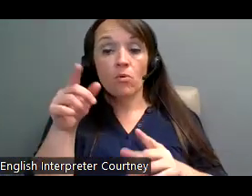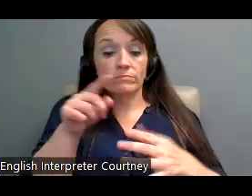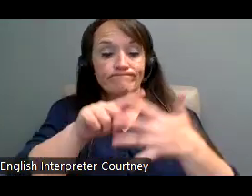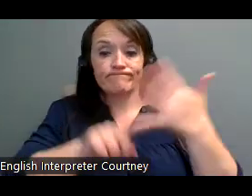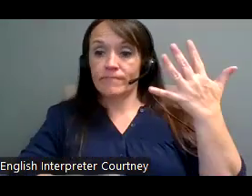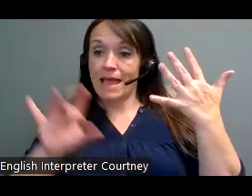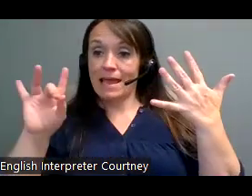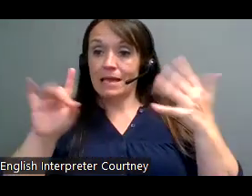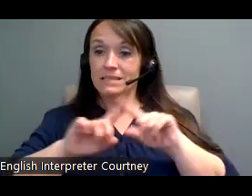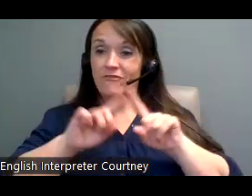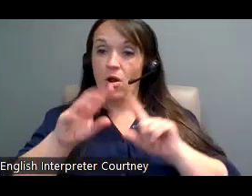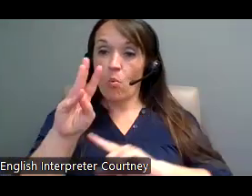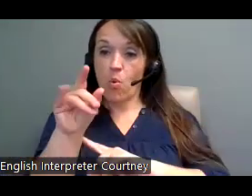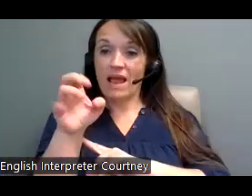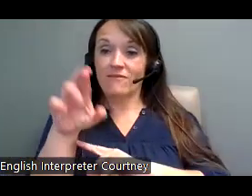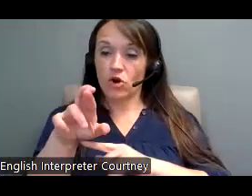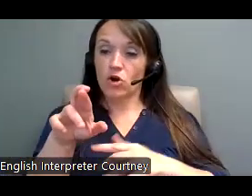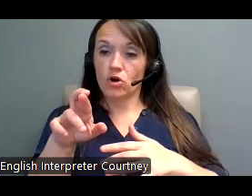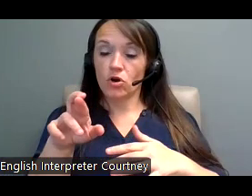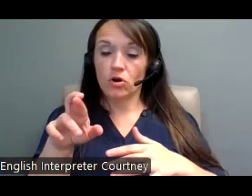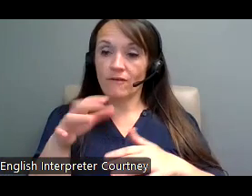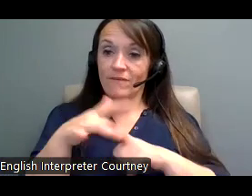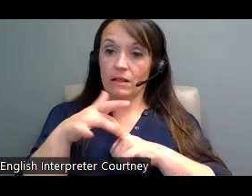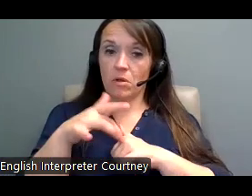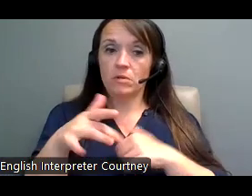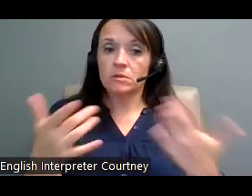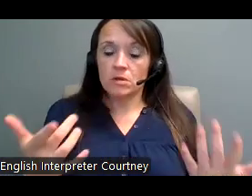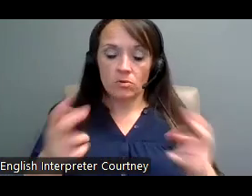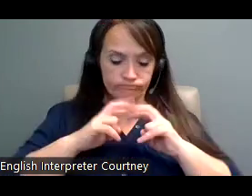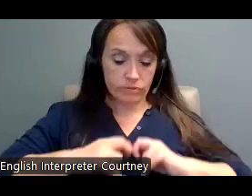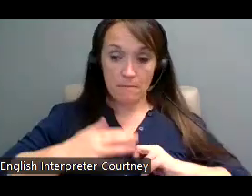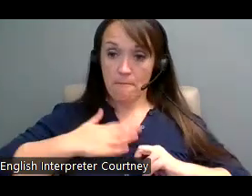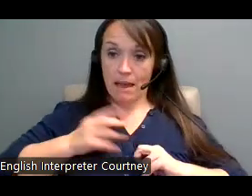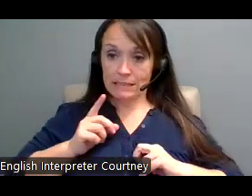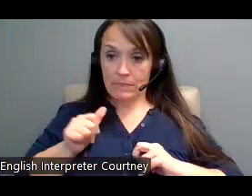again, want to look at what is your disability, does it fit within the definition -- definition